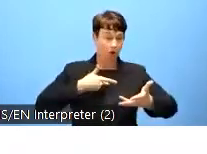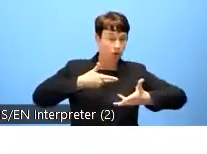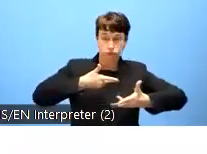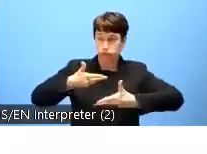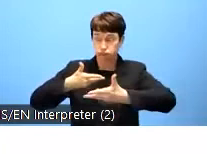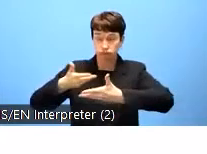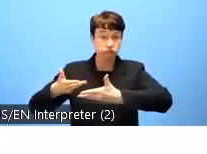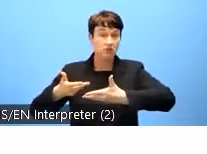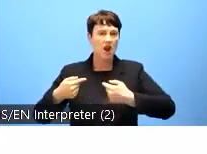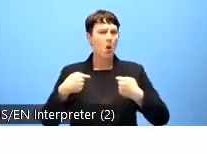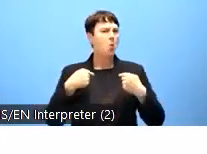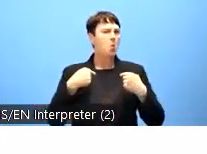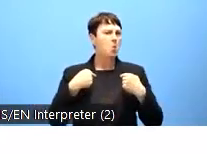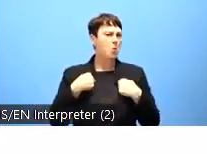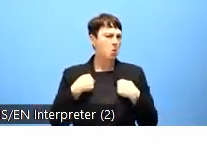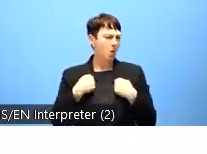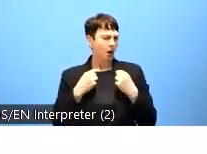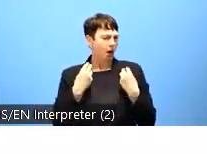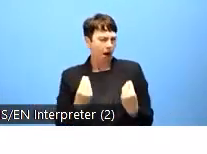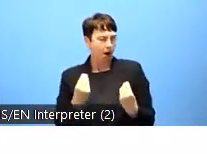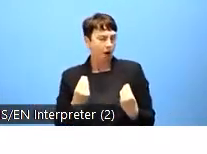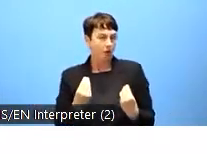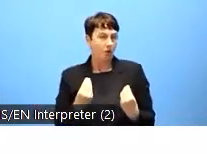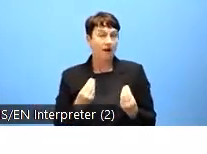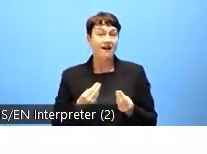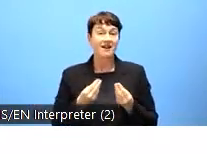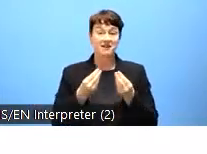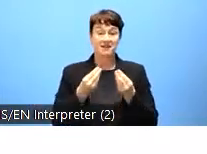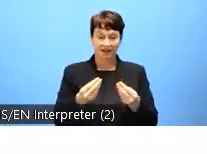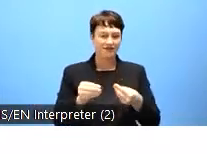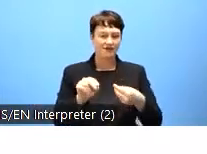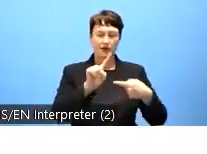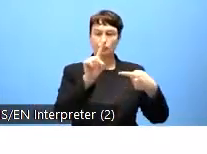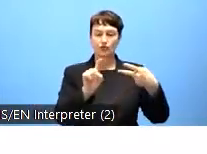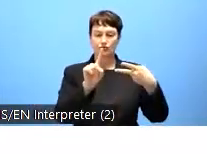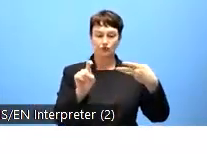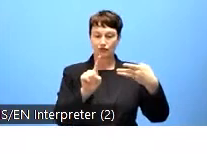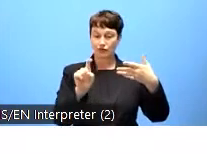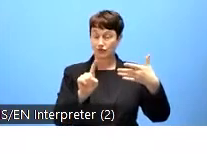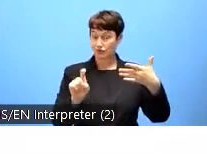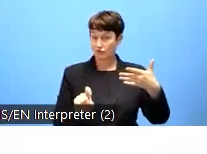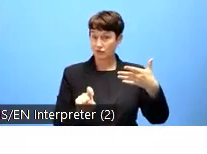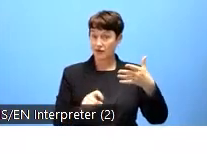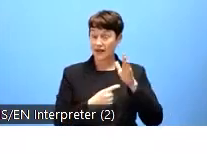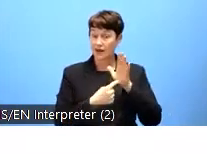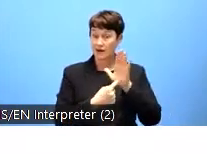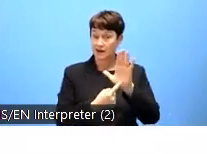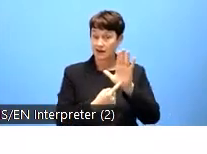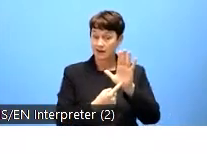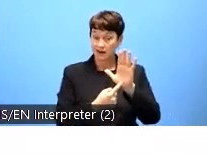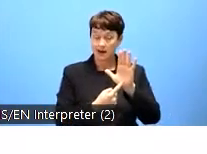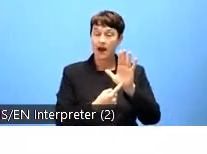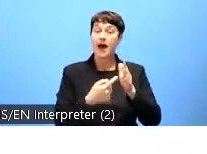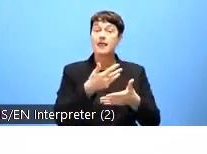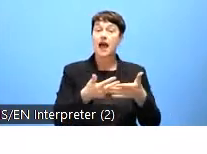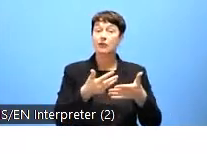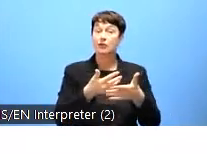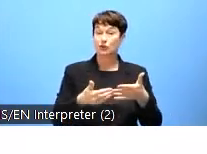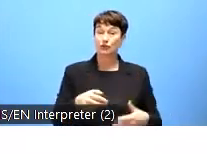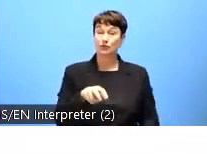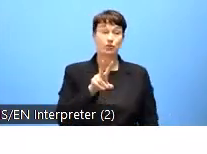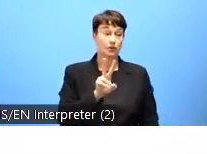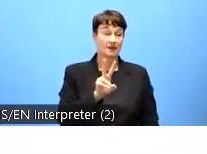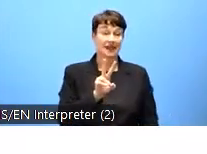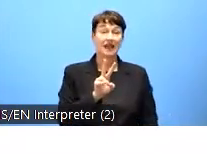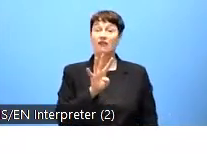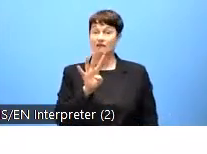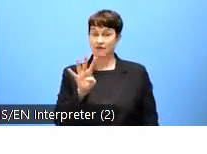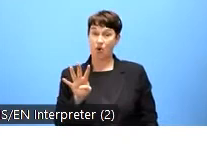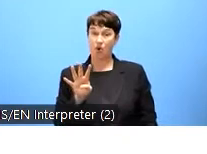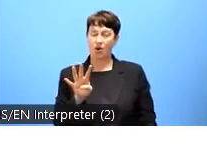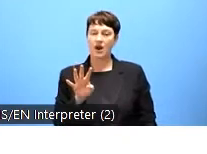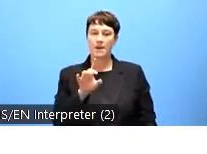available in all 24 official languages. And about 80% of the respondents with disabilities